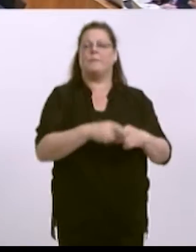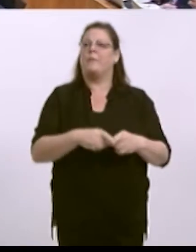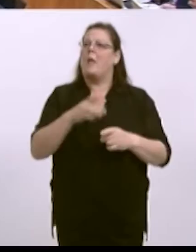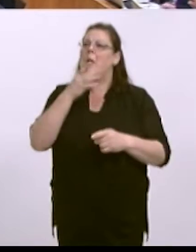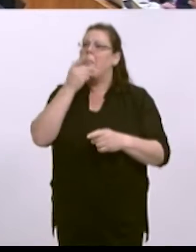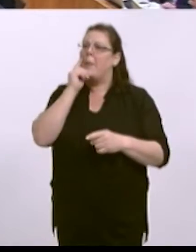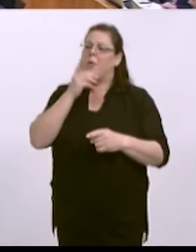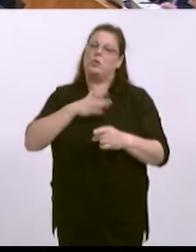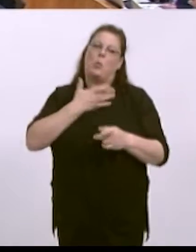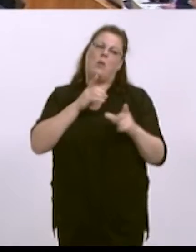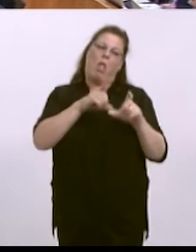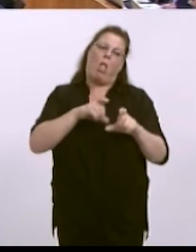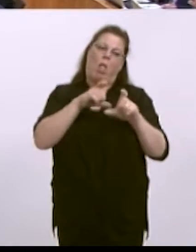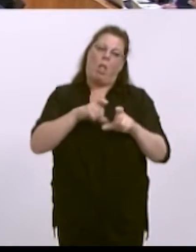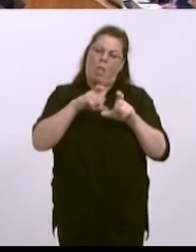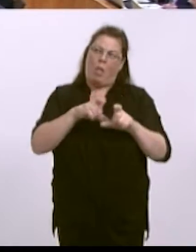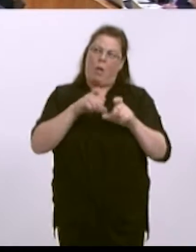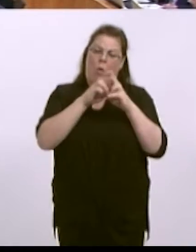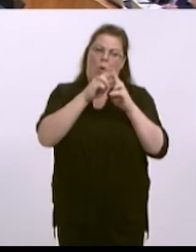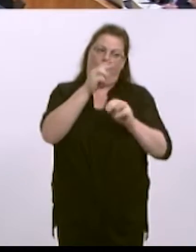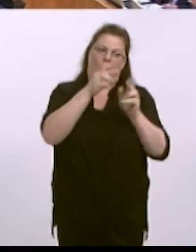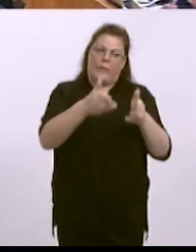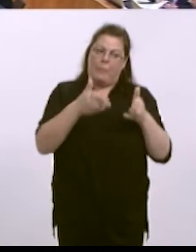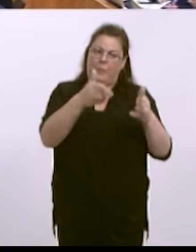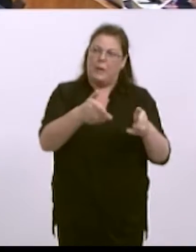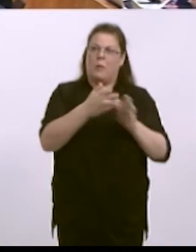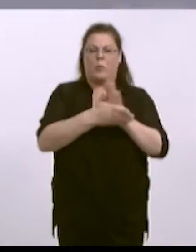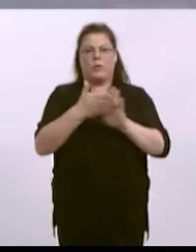is placing demand on primary care services that are already stretched. People in need